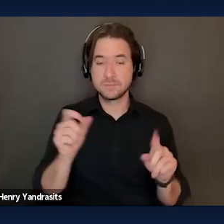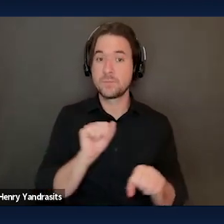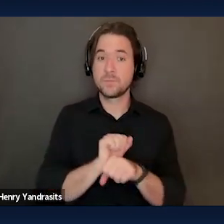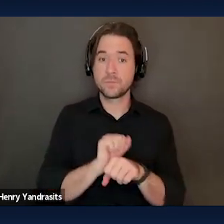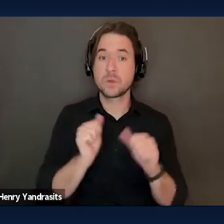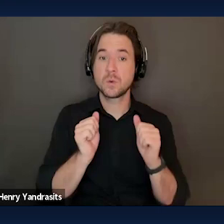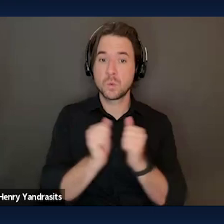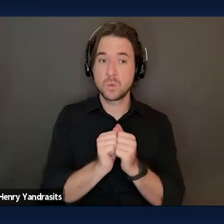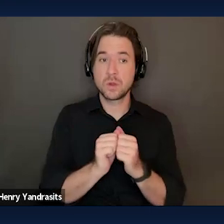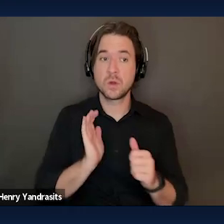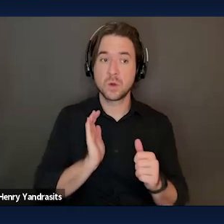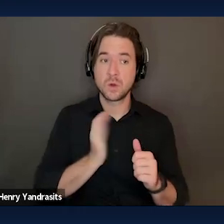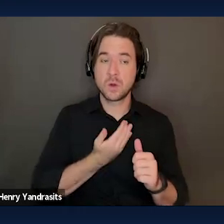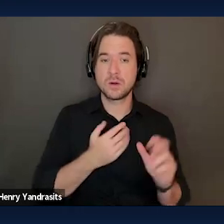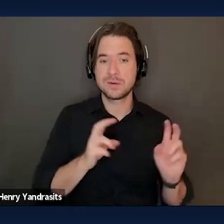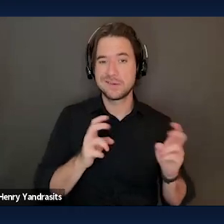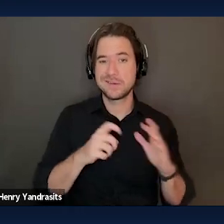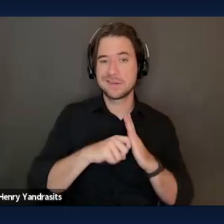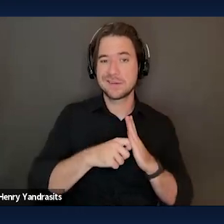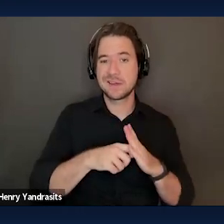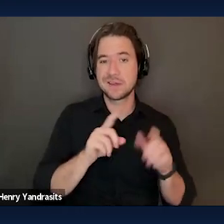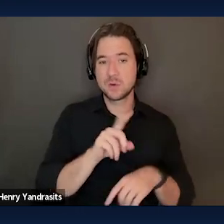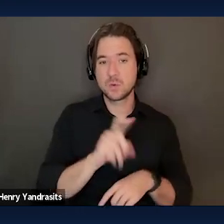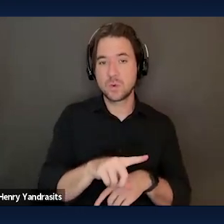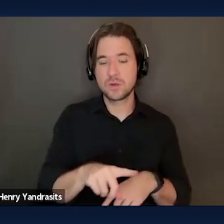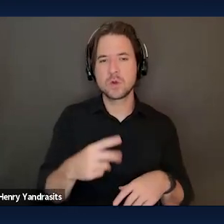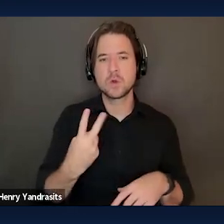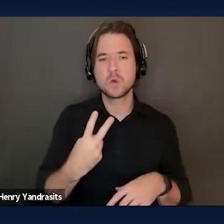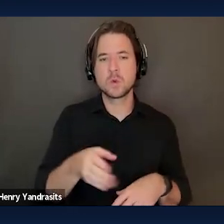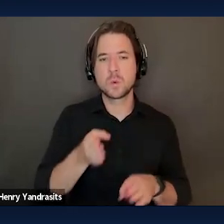Our key question, we broke out the two main concept groups.